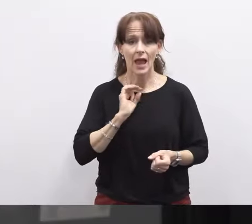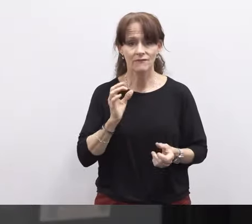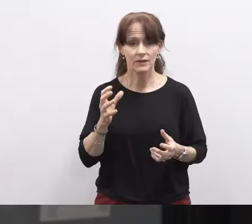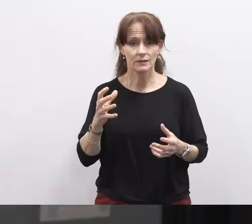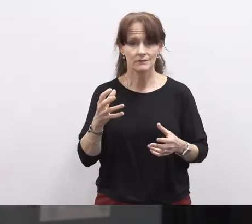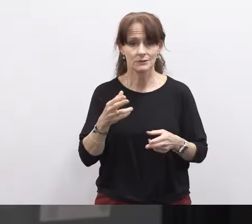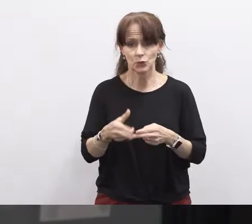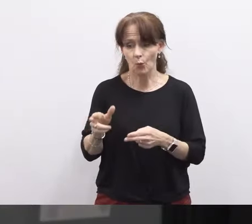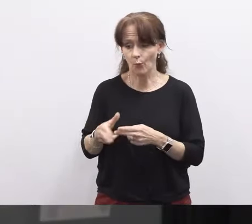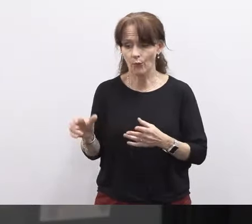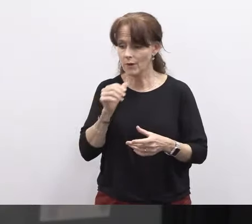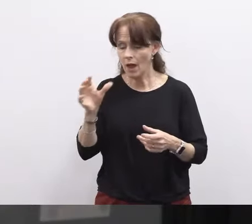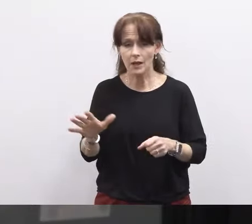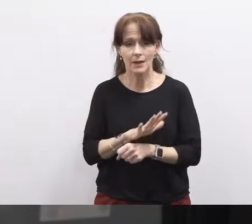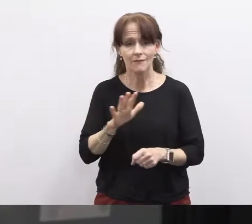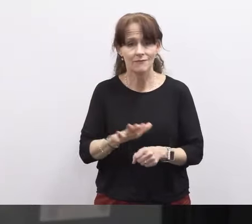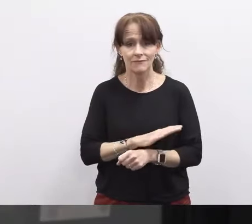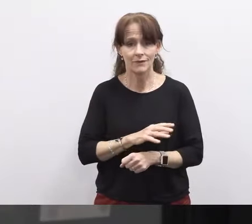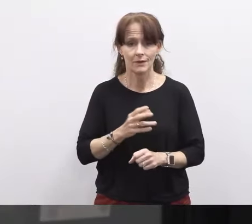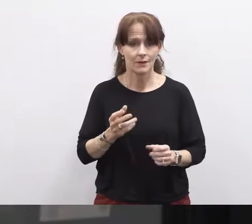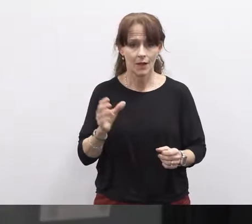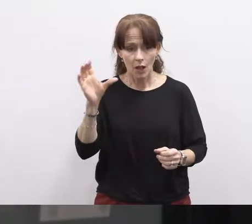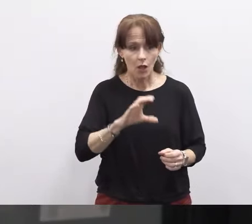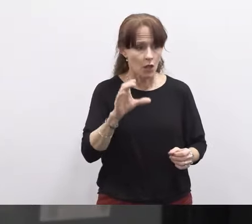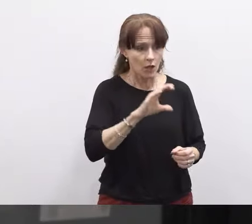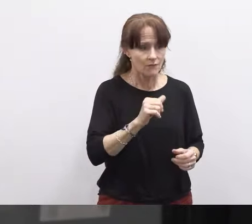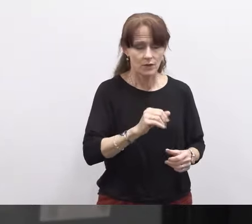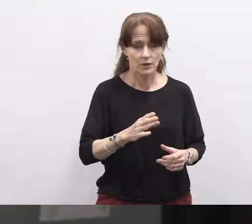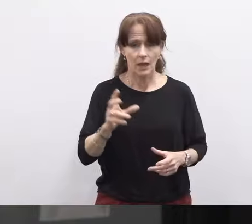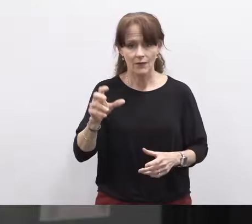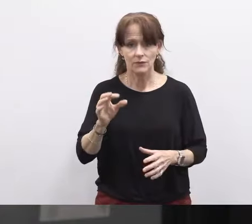Nobody really wants these jobs. You need to fix it.